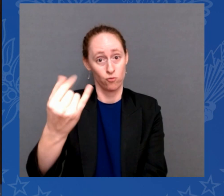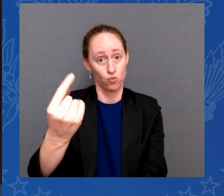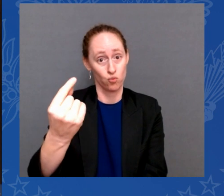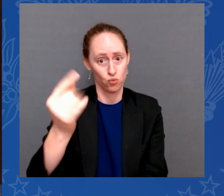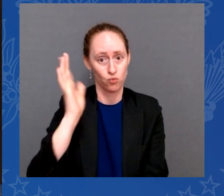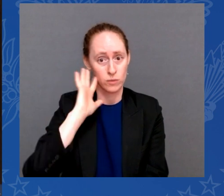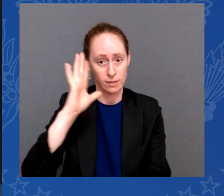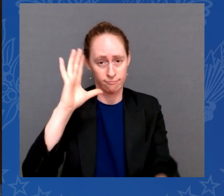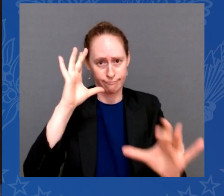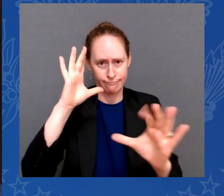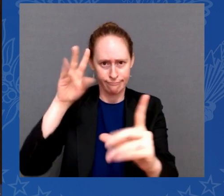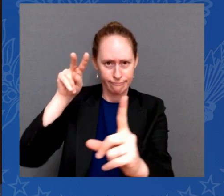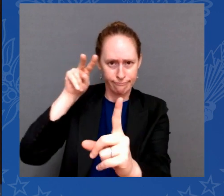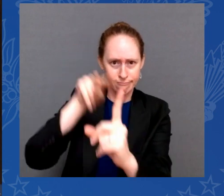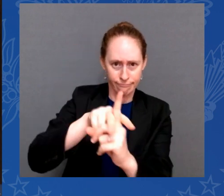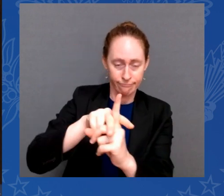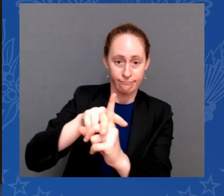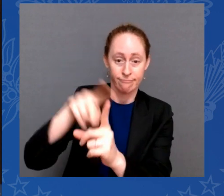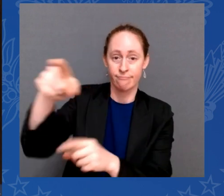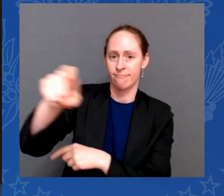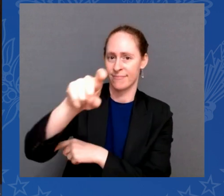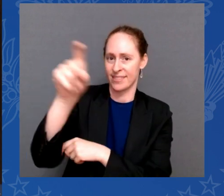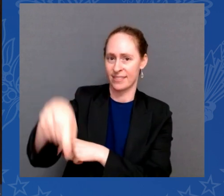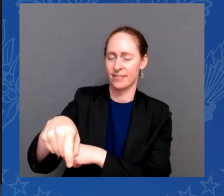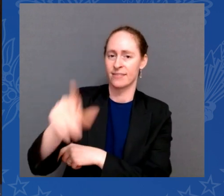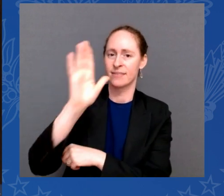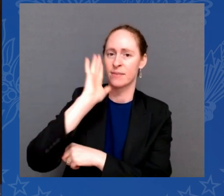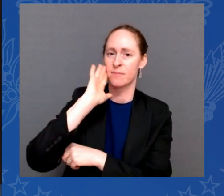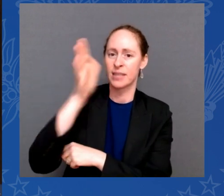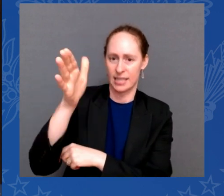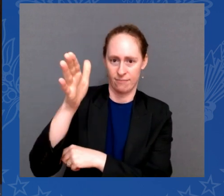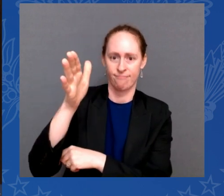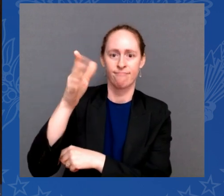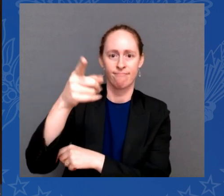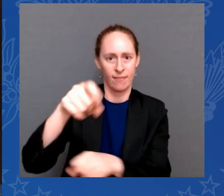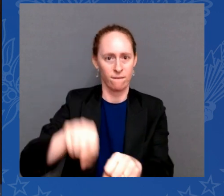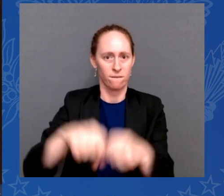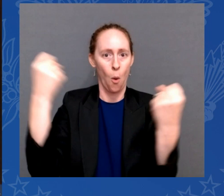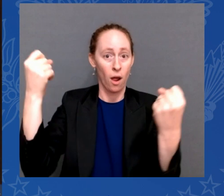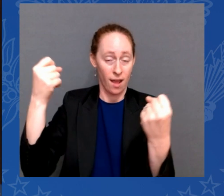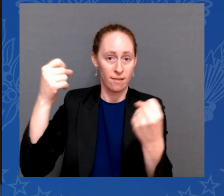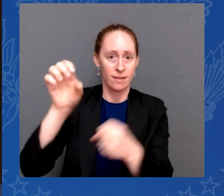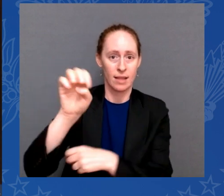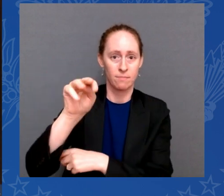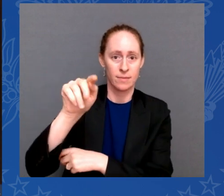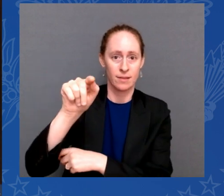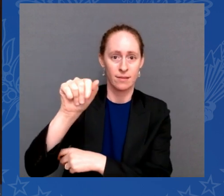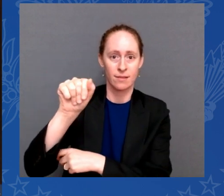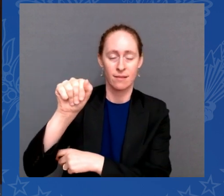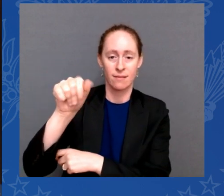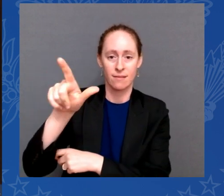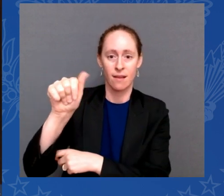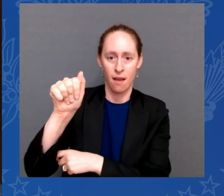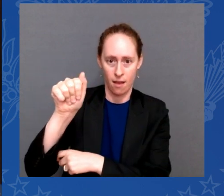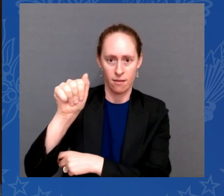under EMTALA. The law could not be clearer and we are going to vigorously litigate this suit